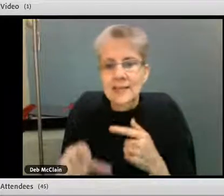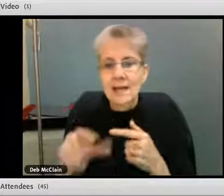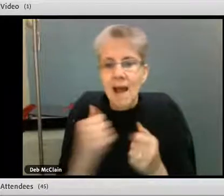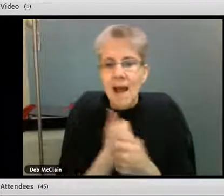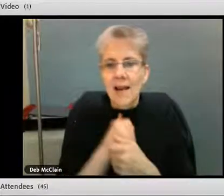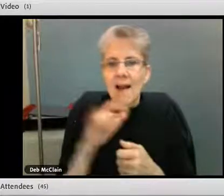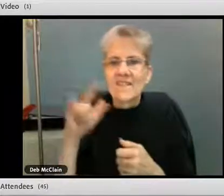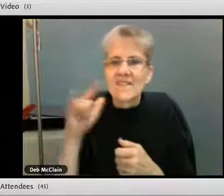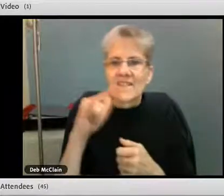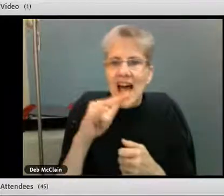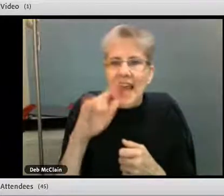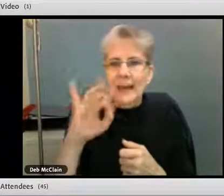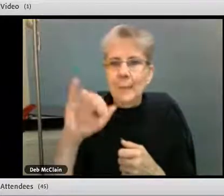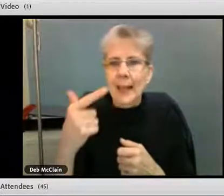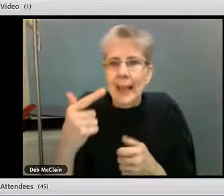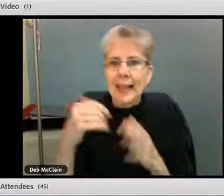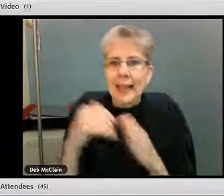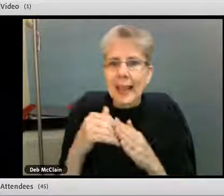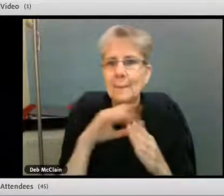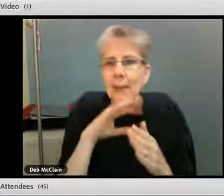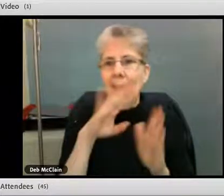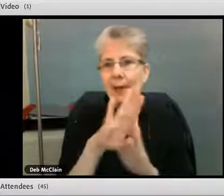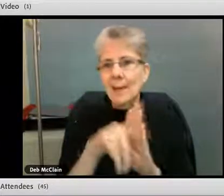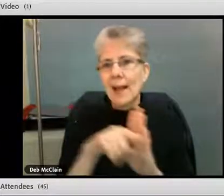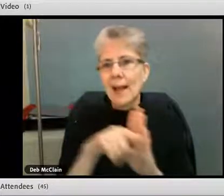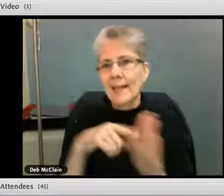It's like a hidden Easter egg back there.